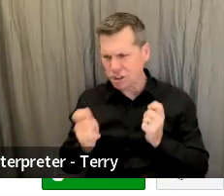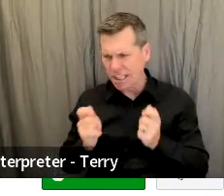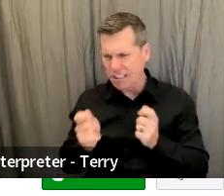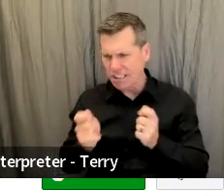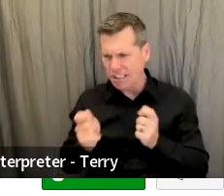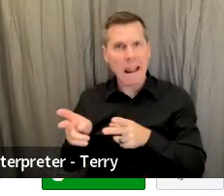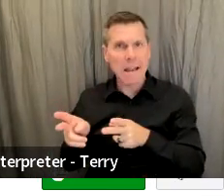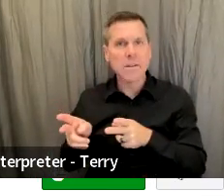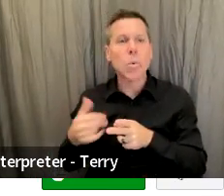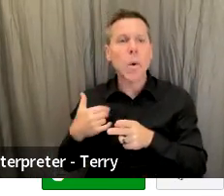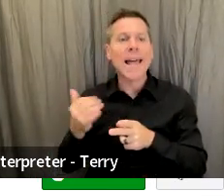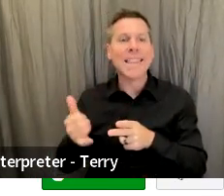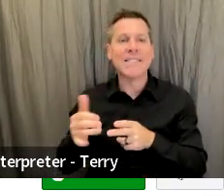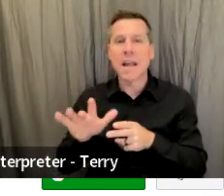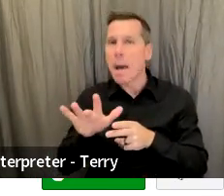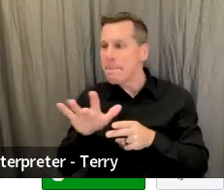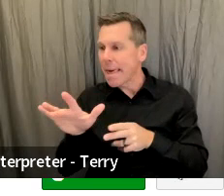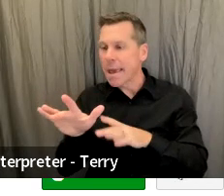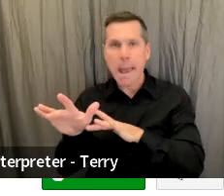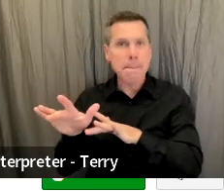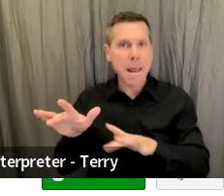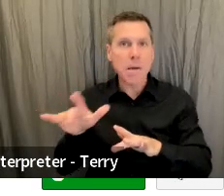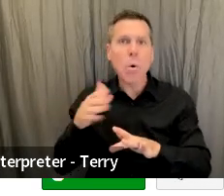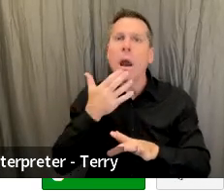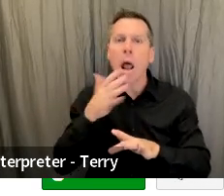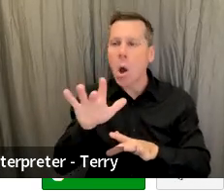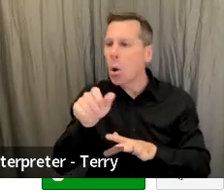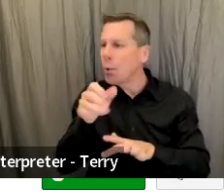or we left intentional blanks like you saw with those dates that